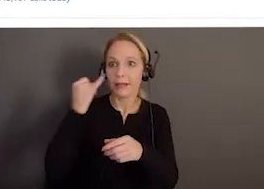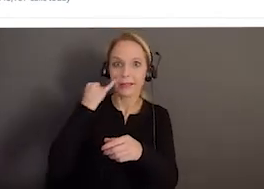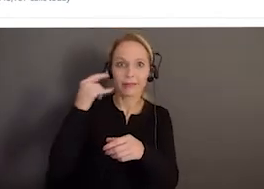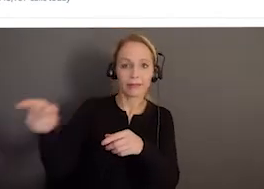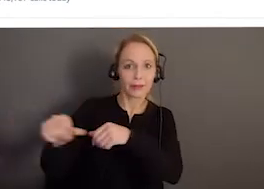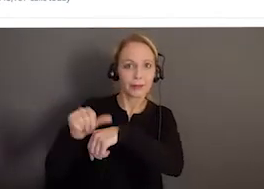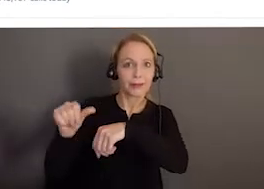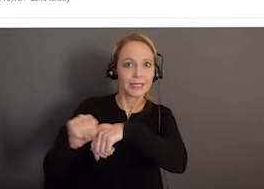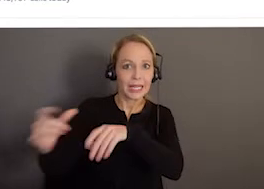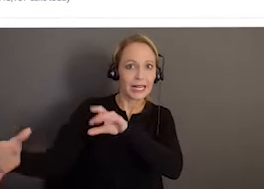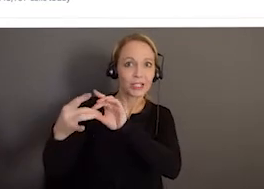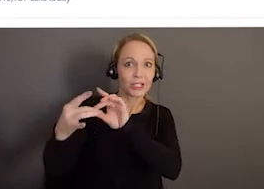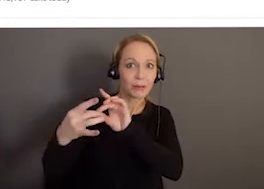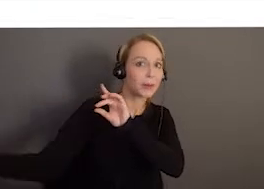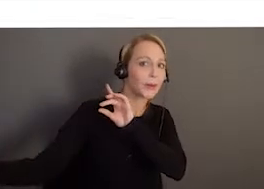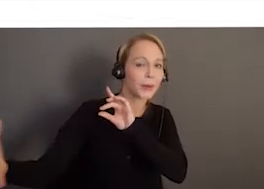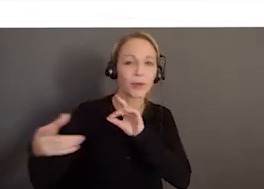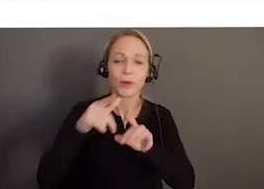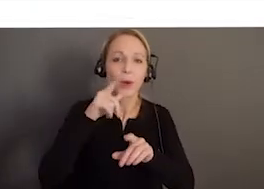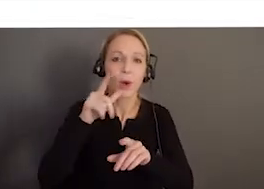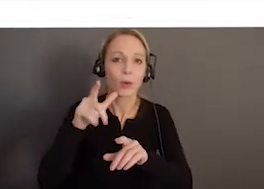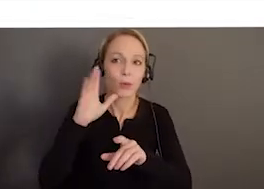CONNECTIONS WITHOUT AFFECTING OTHERS.